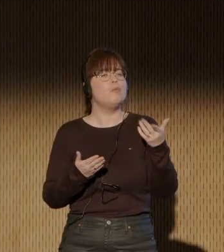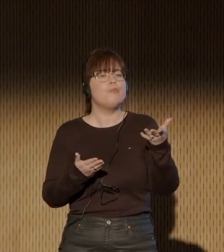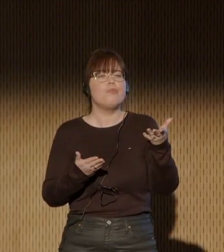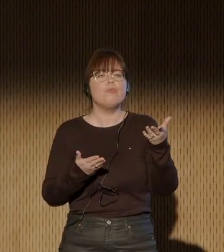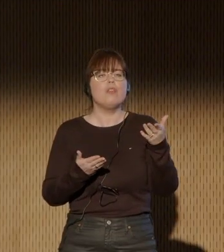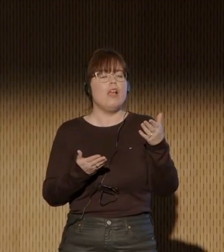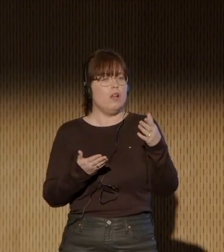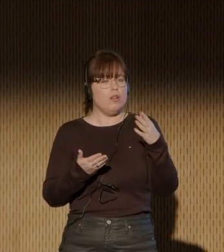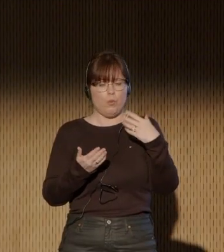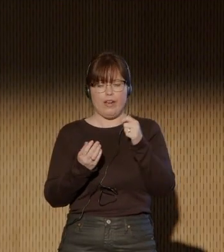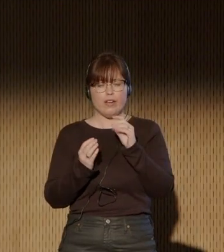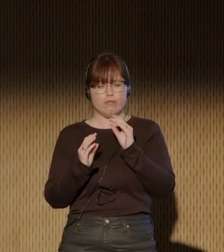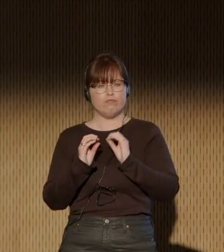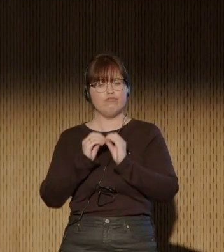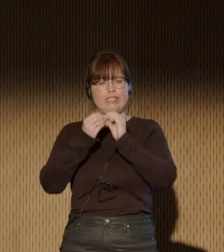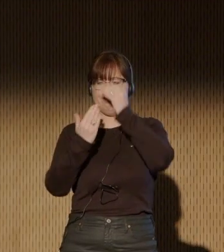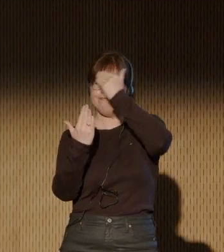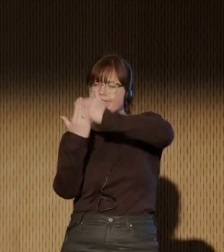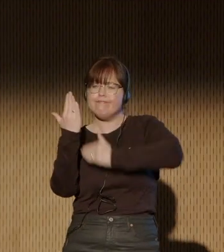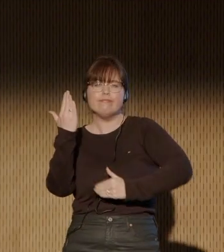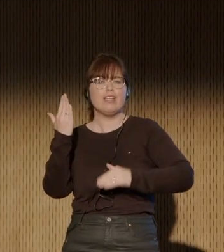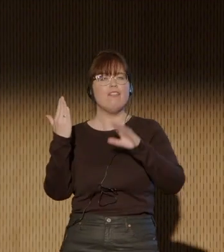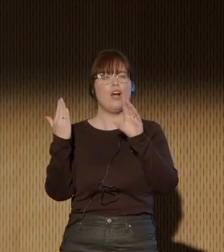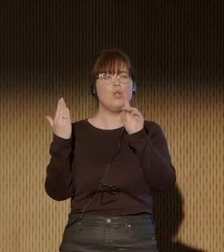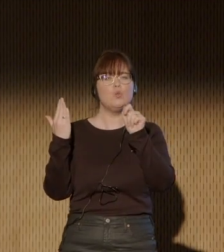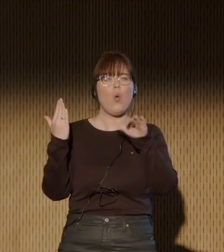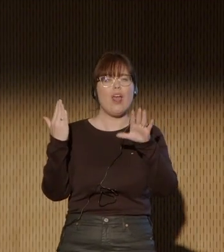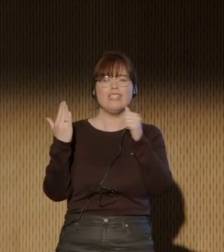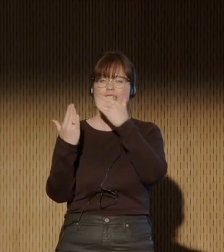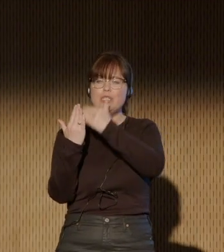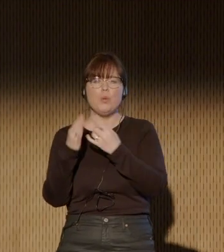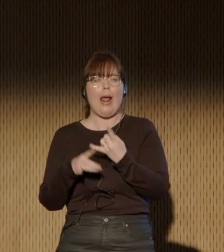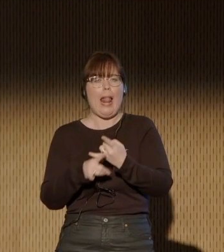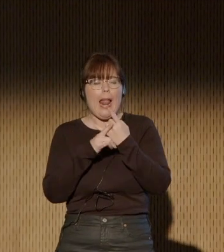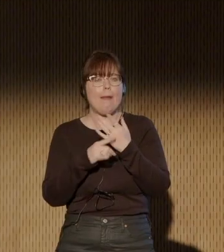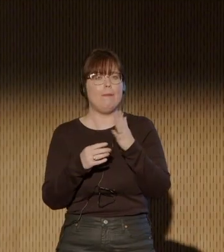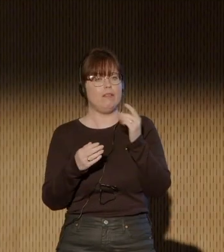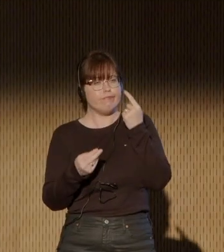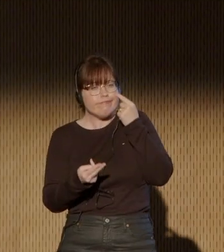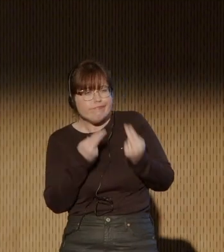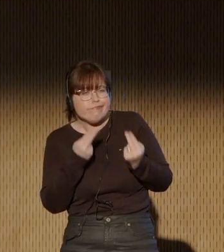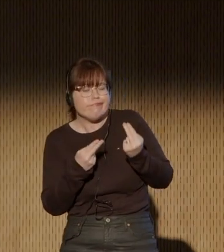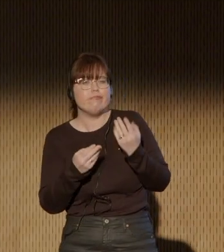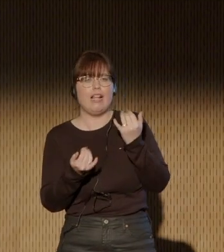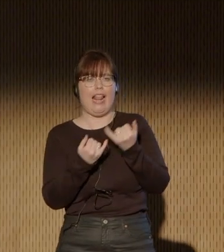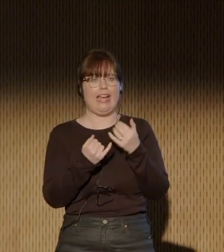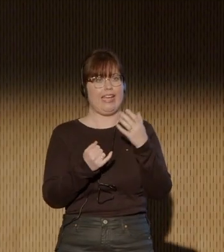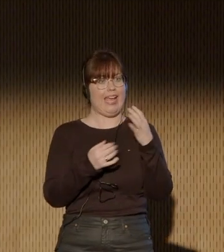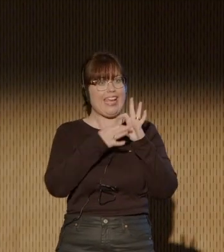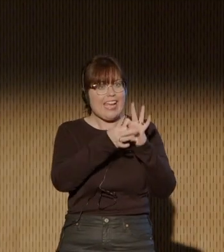tools which will measure learner engagement, educator satisfaction, accessibility of resources,